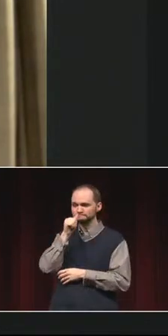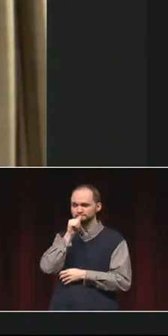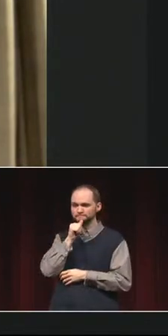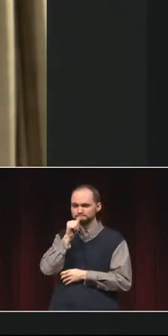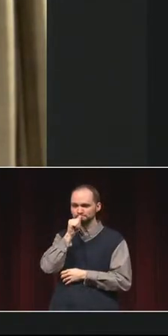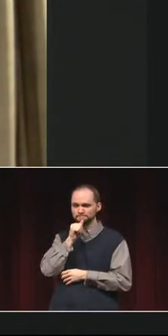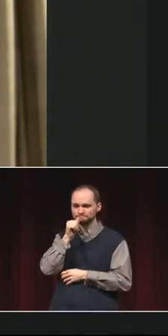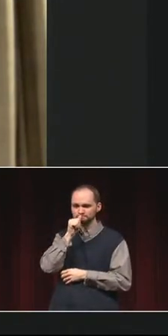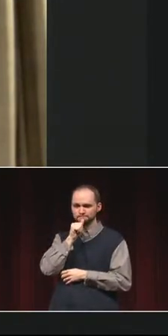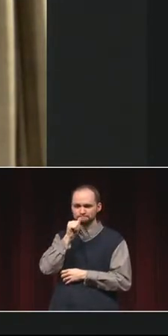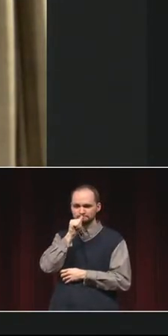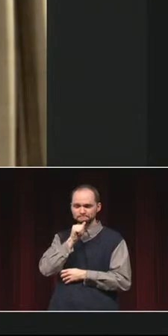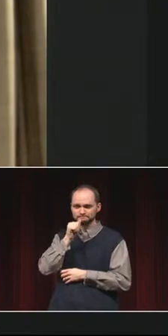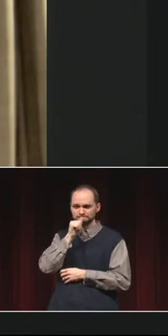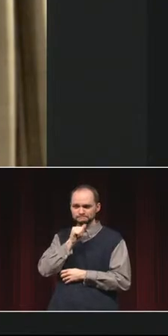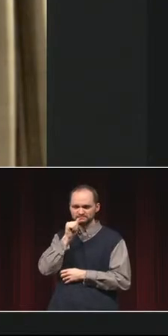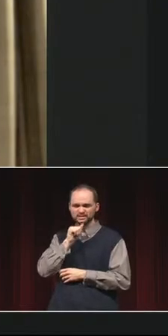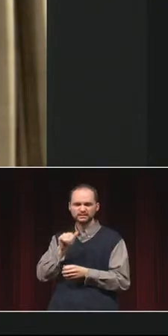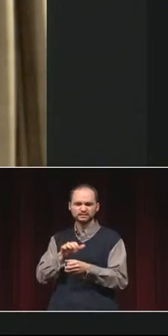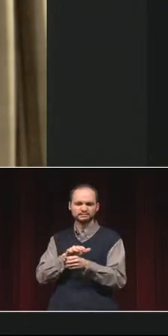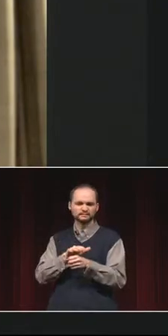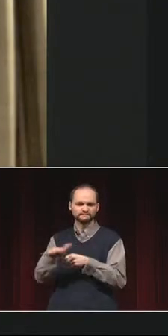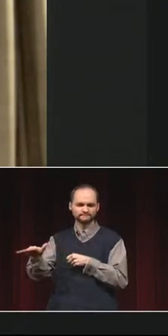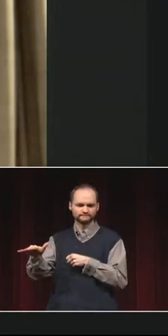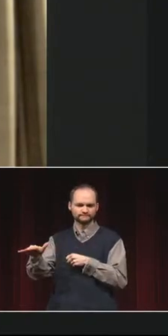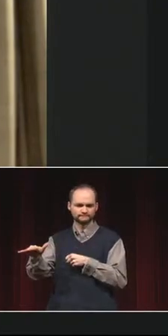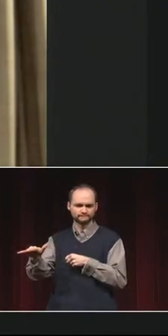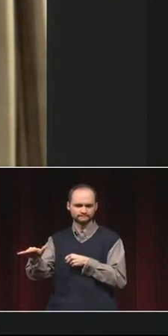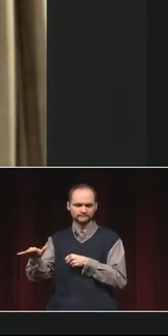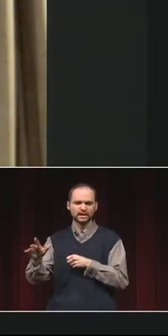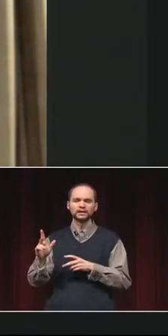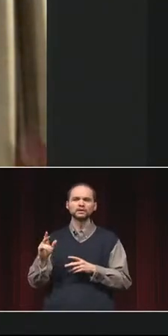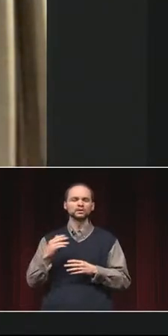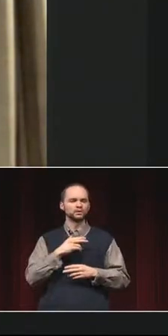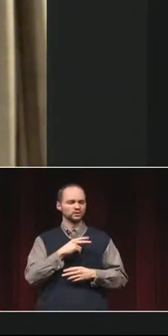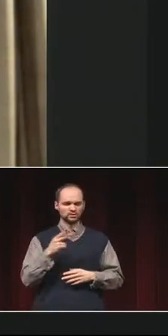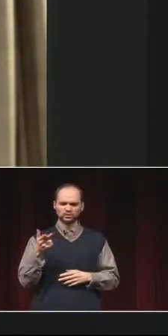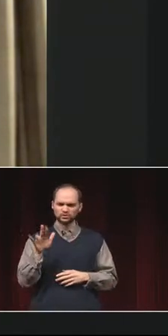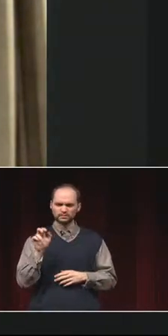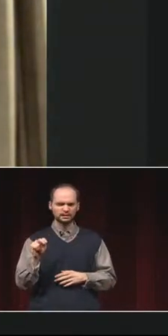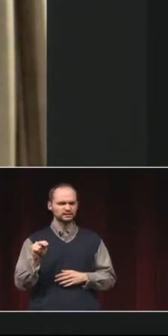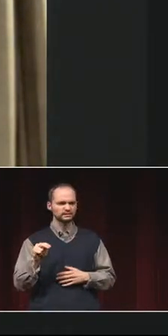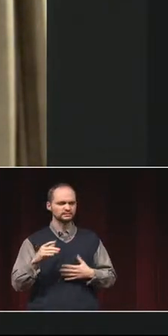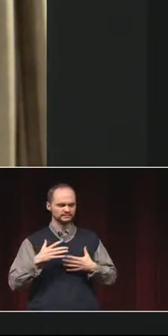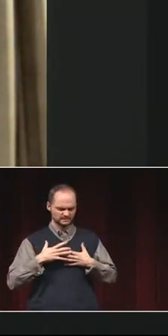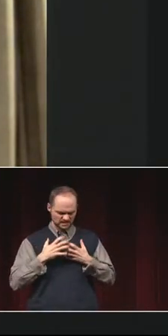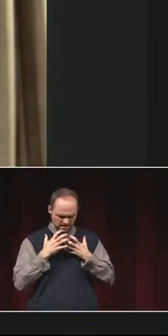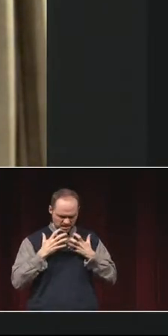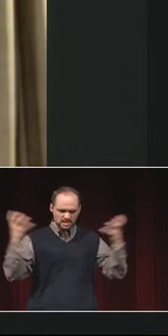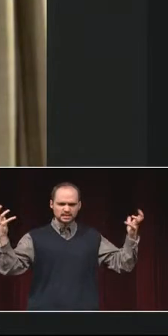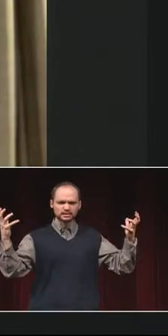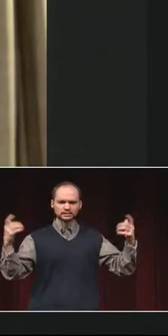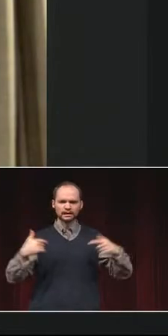and the human person cries out saying I can take it no longer.